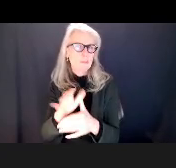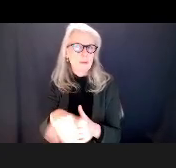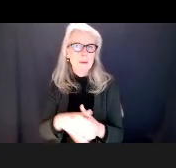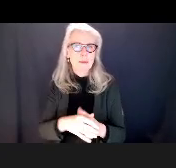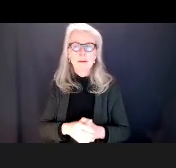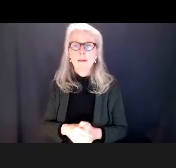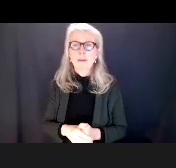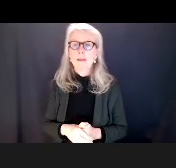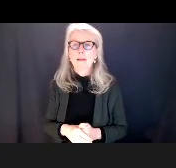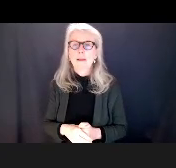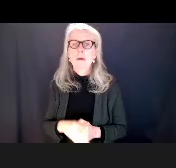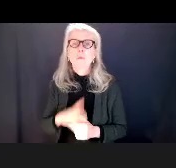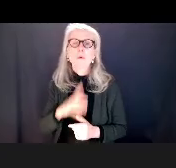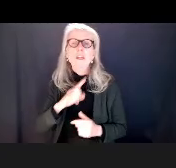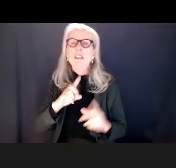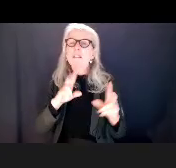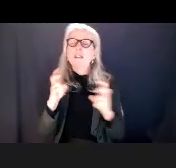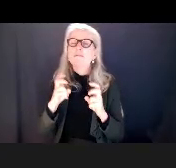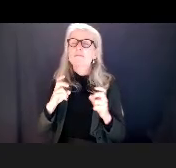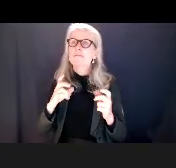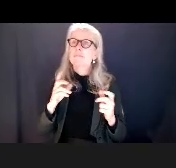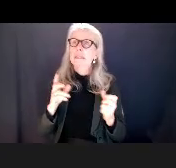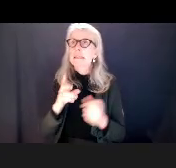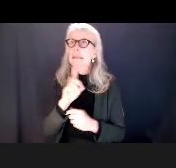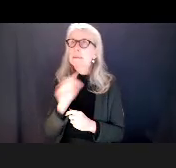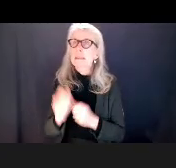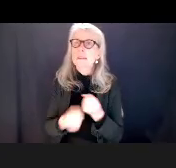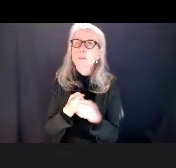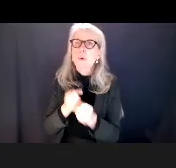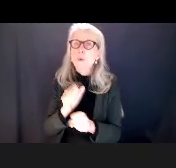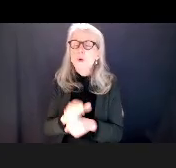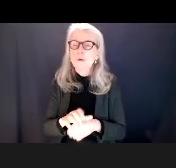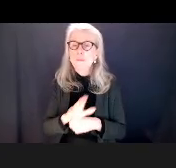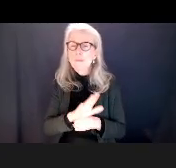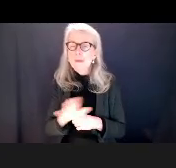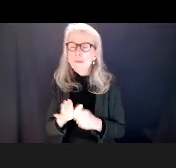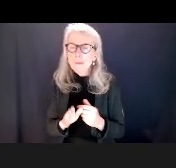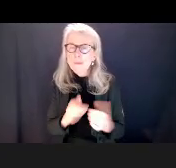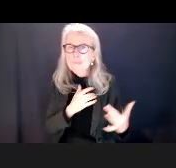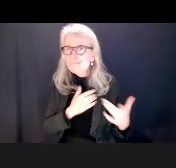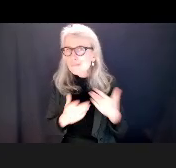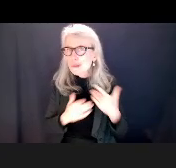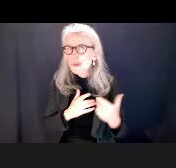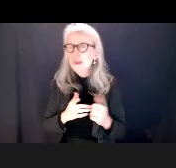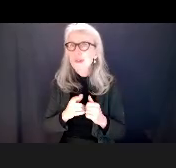disability support workers, speaking to concerns they have with the structural violences,